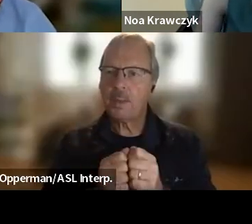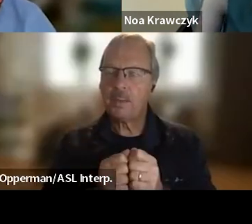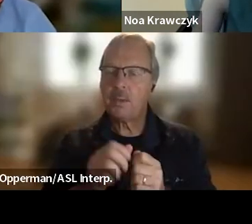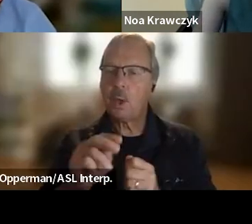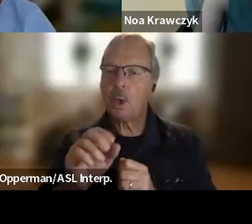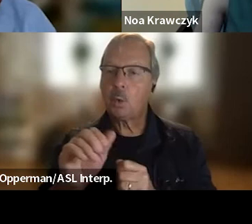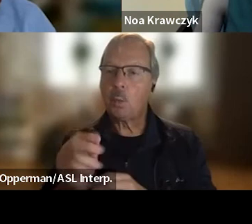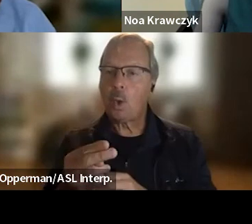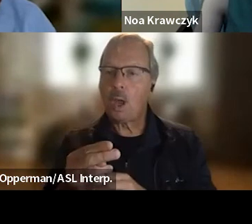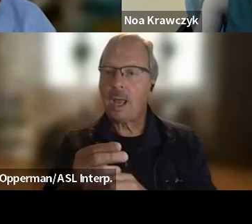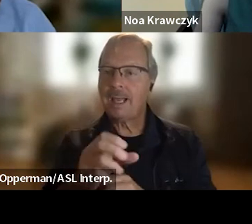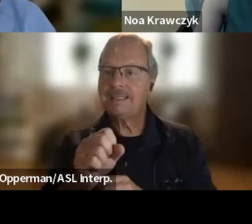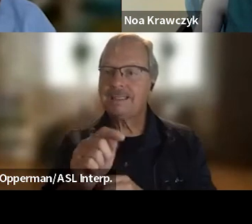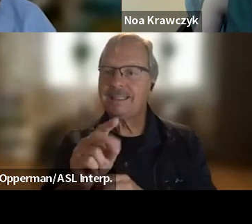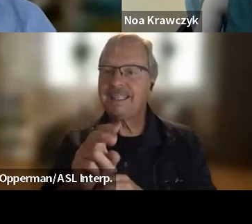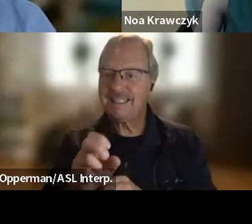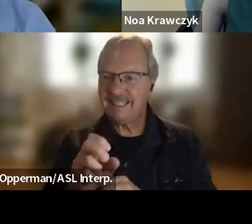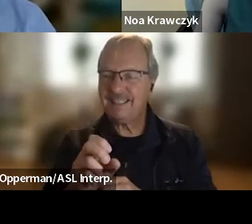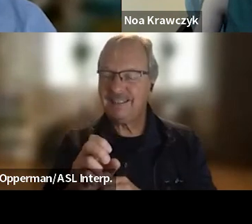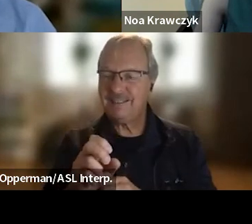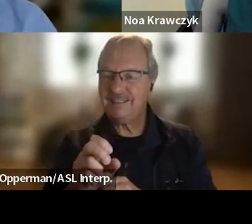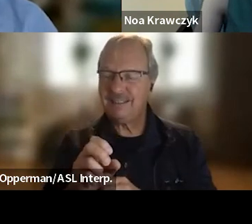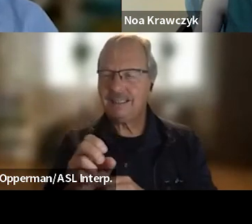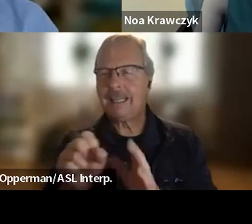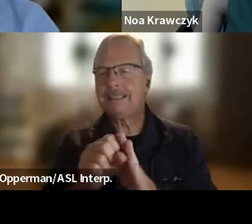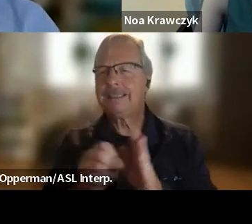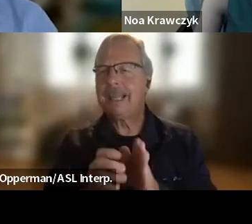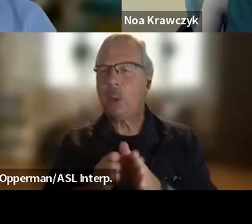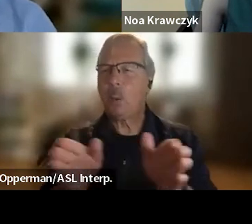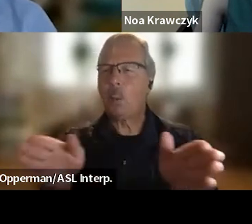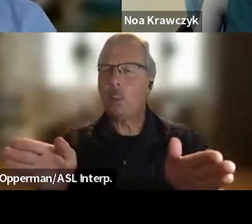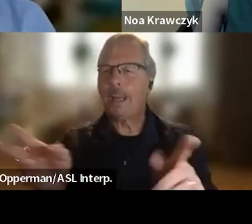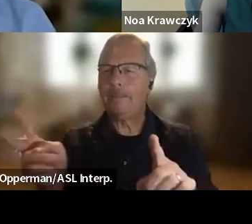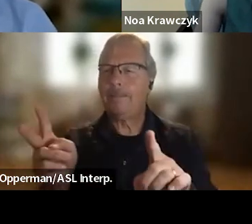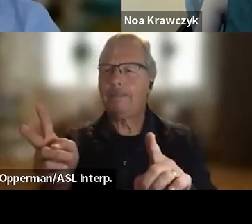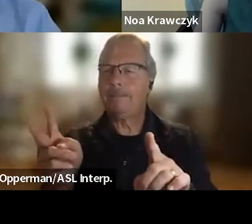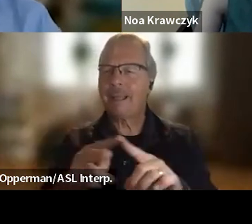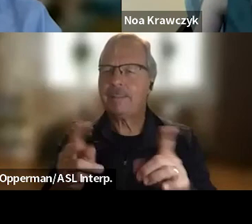'cause I think this is more like a statewide, kind of applies to like what you're doing statewide.